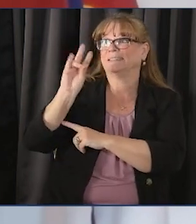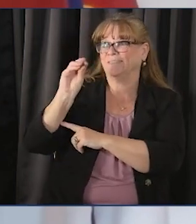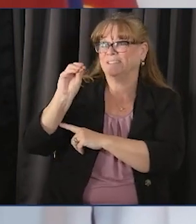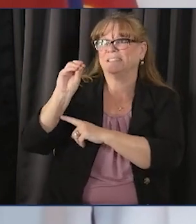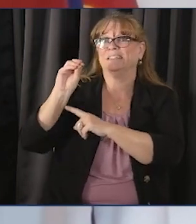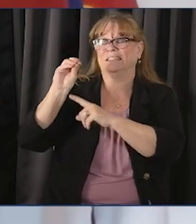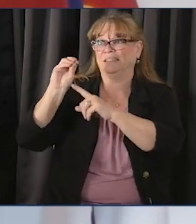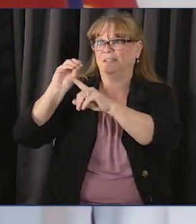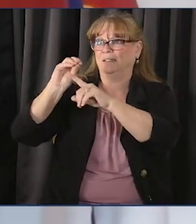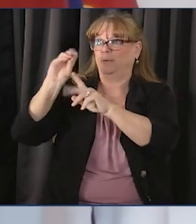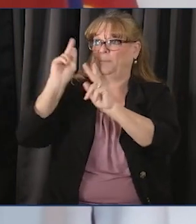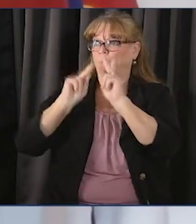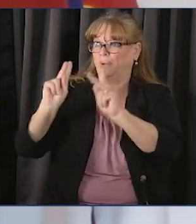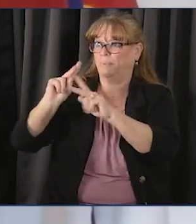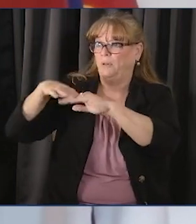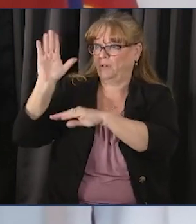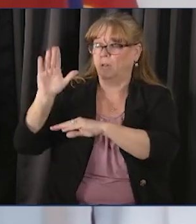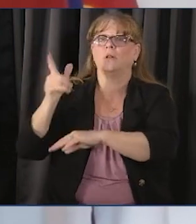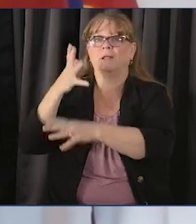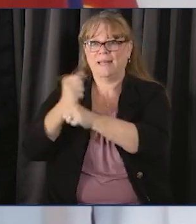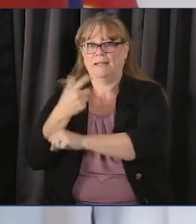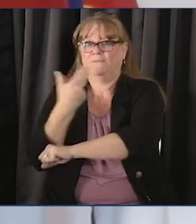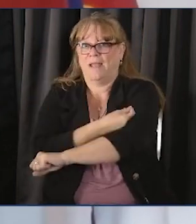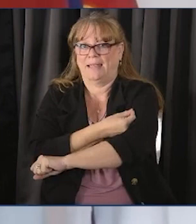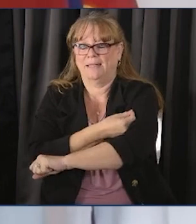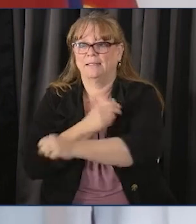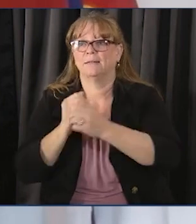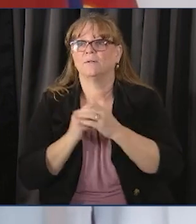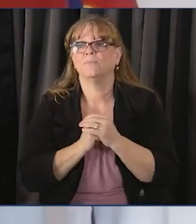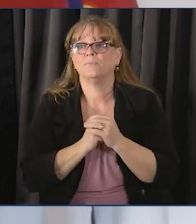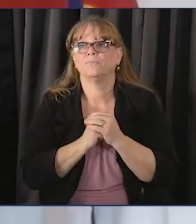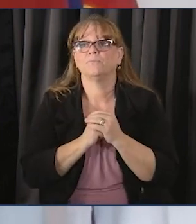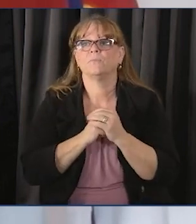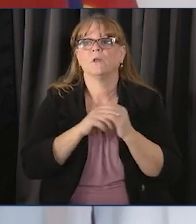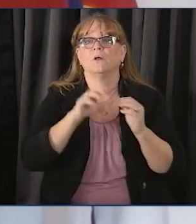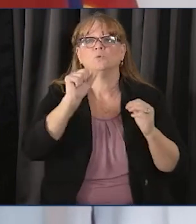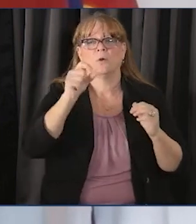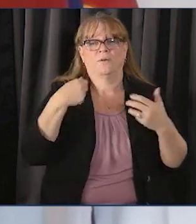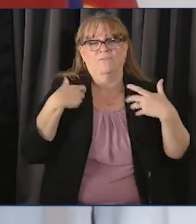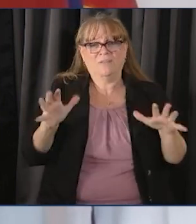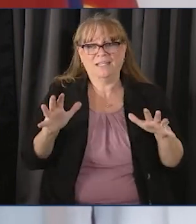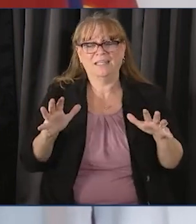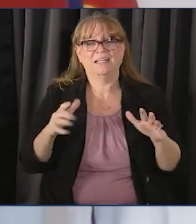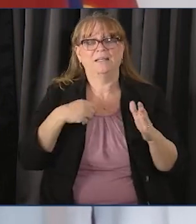all of our partners that administer the vaccine, directing them to use all the Madrona and